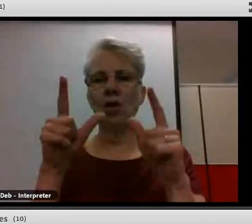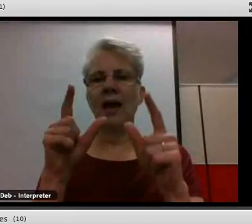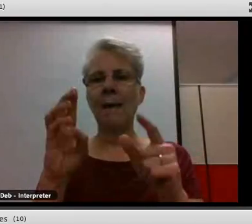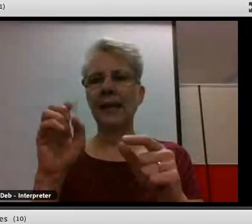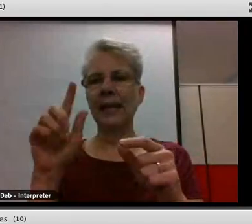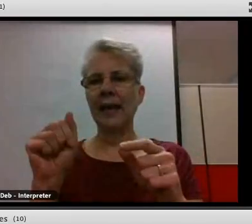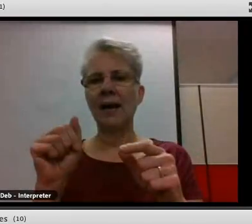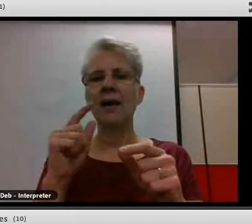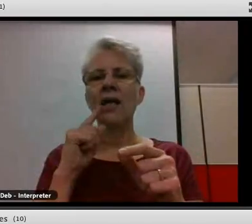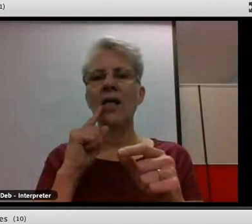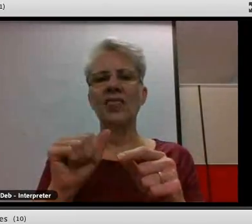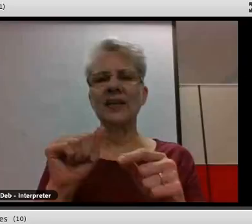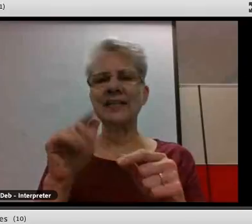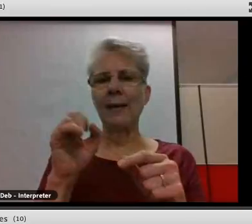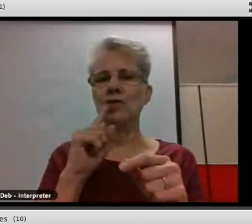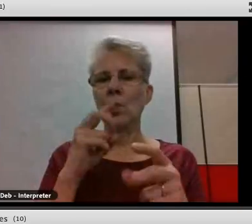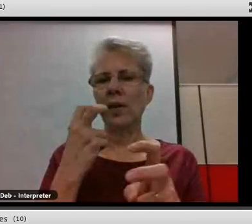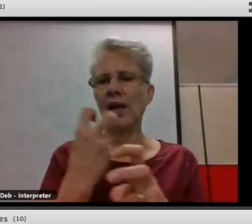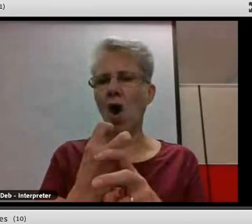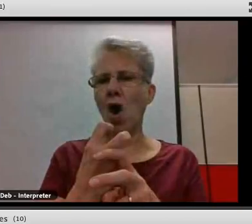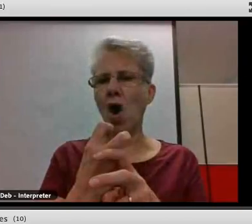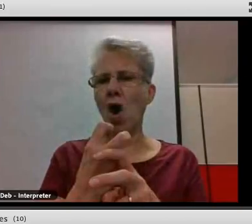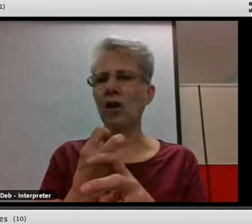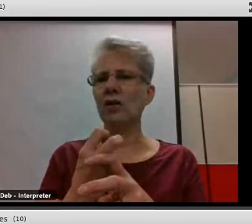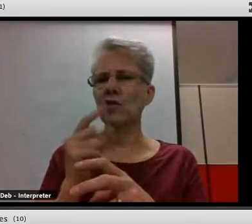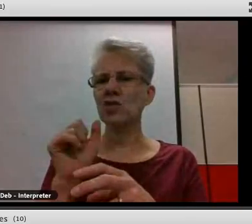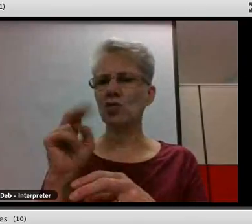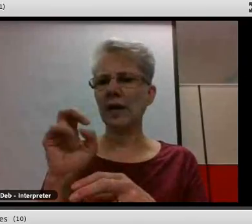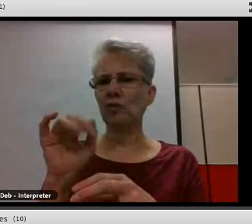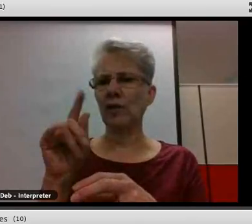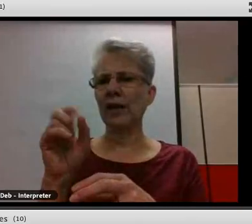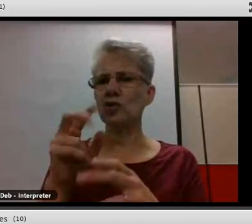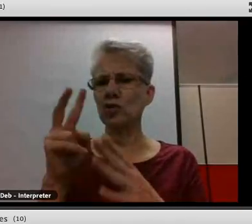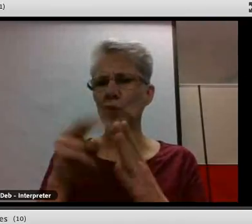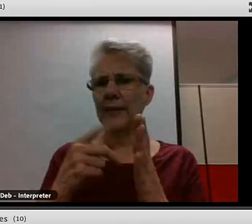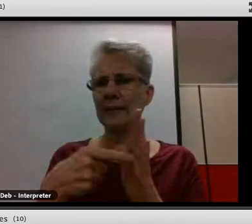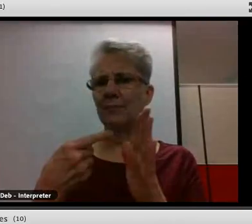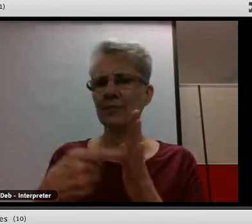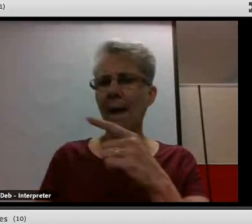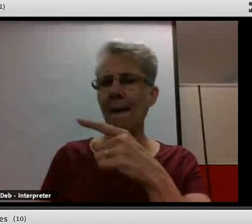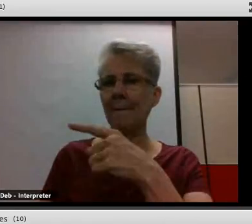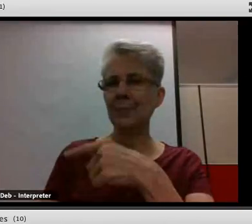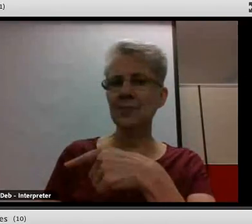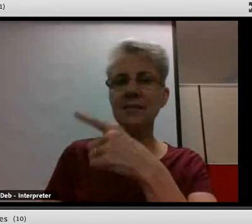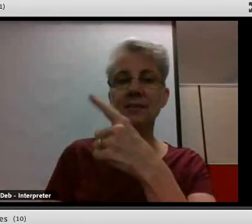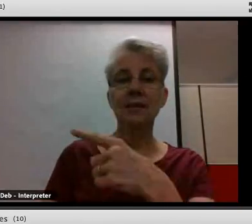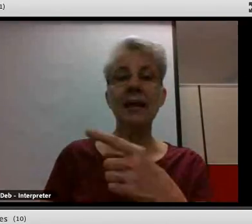and you can put that in. There's a screen reader simulator, which is Fangs.